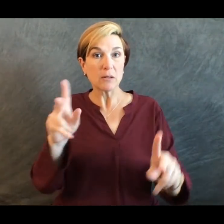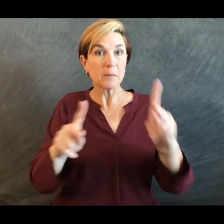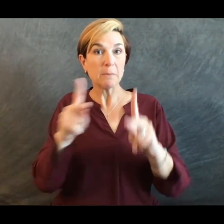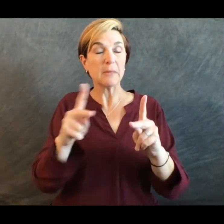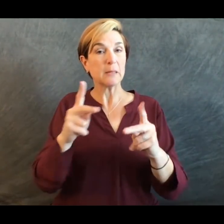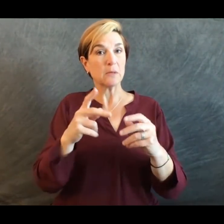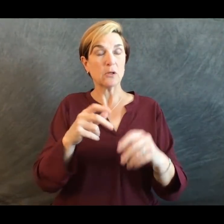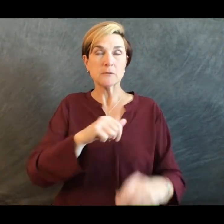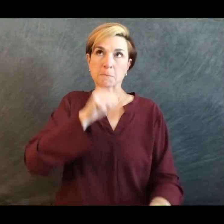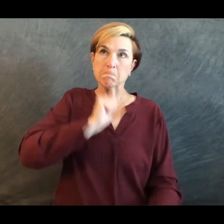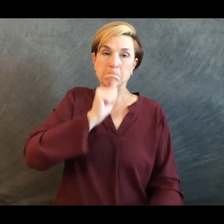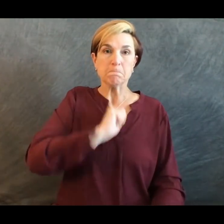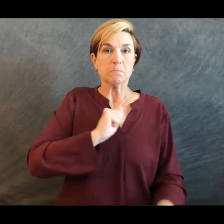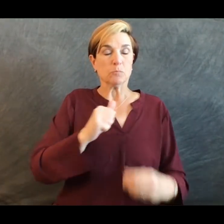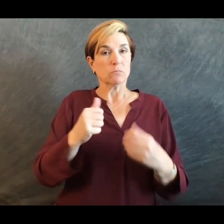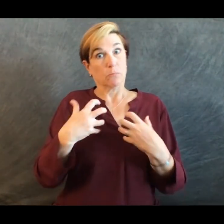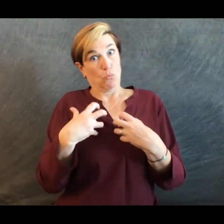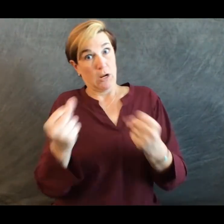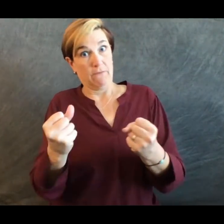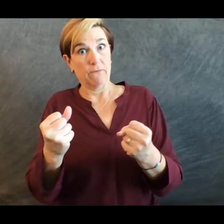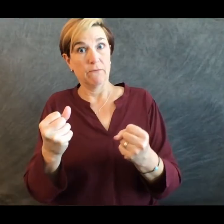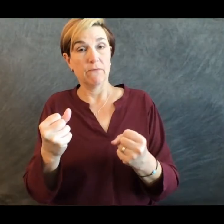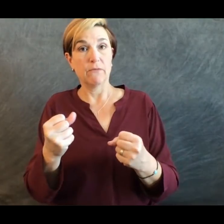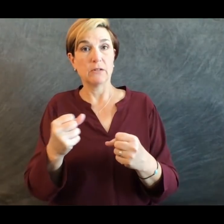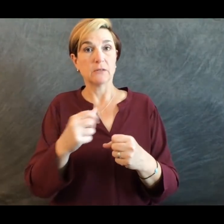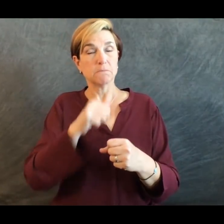to put up with what they've put up with but